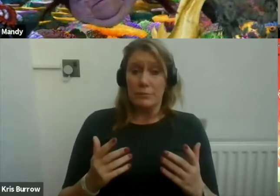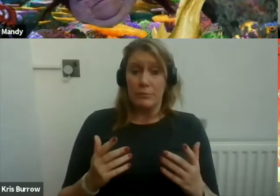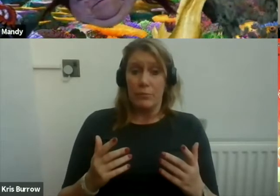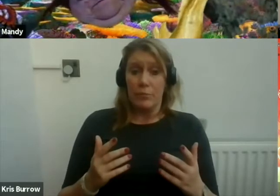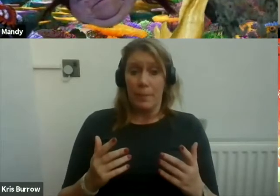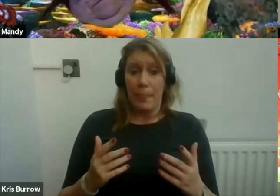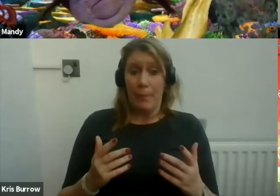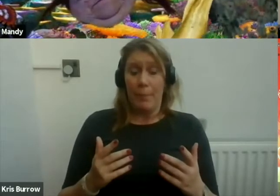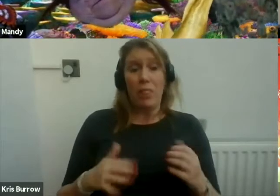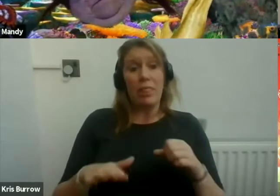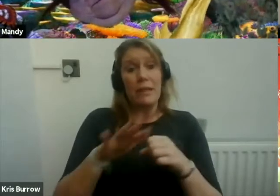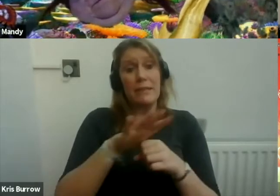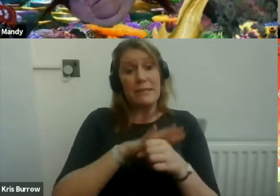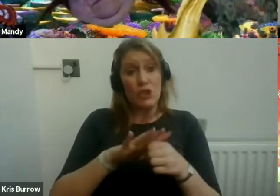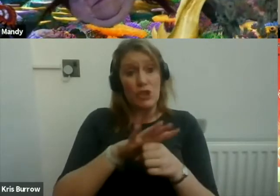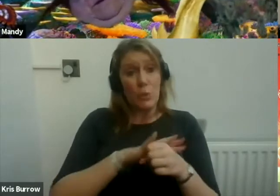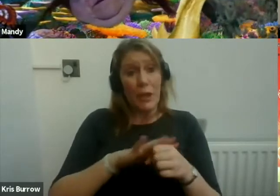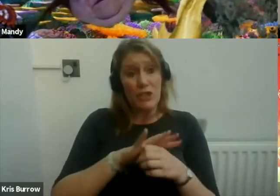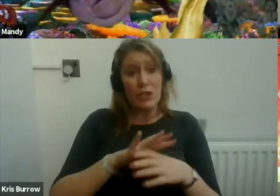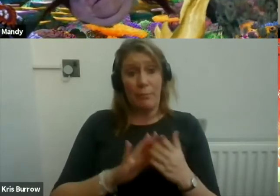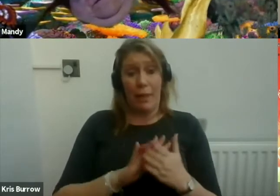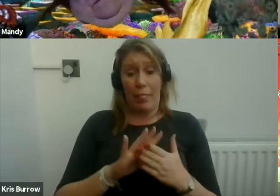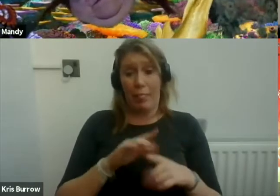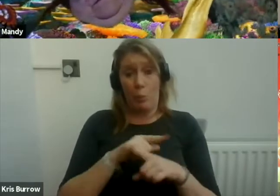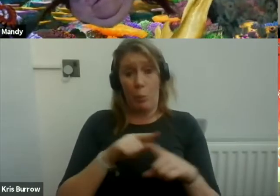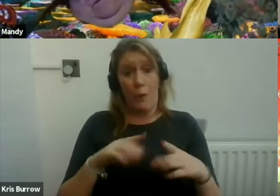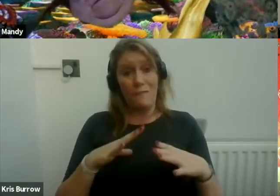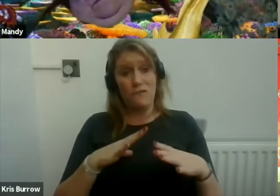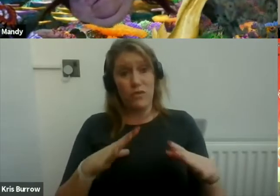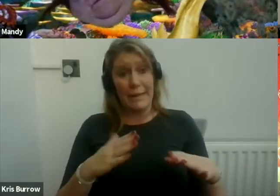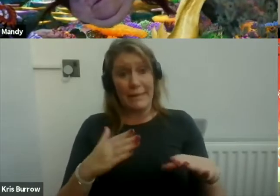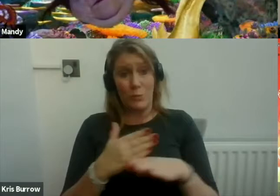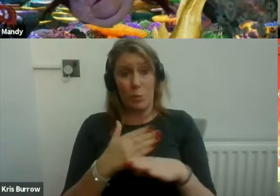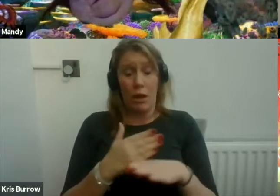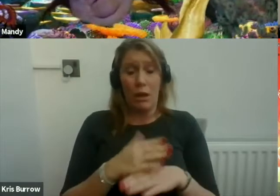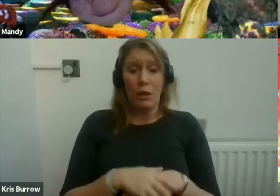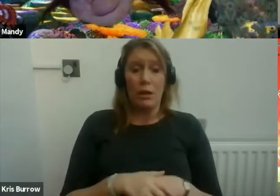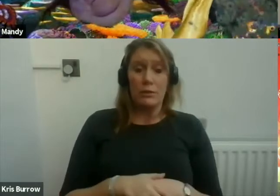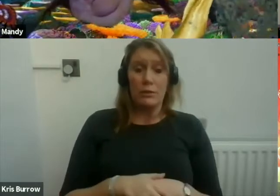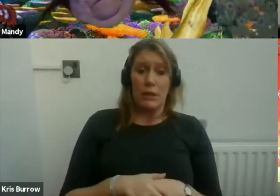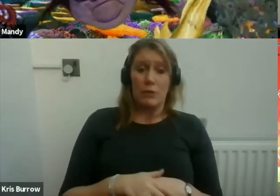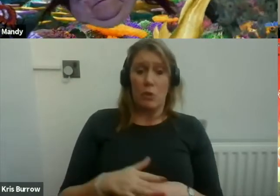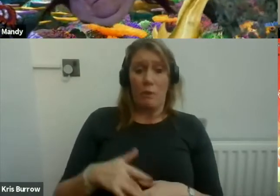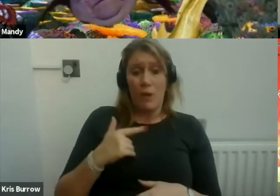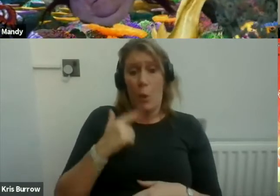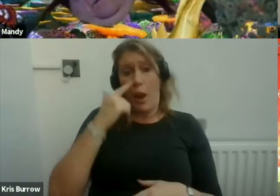circumstances have presented themselves and, yeah, we feel incredibly lucky to